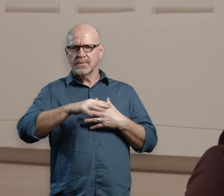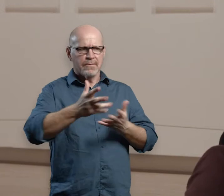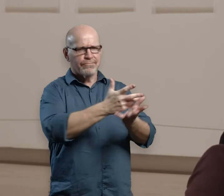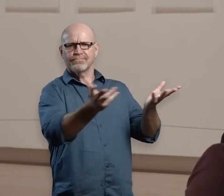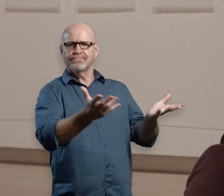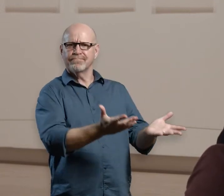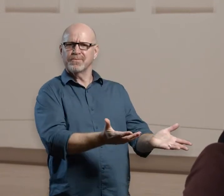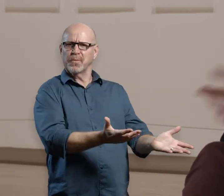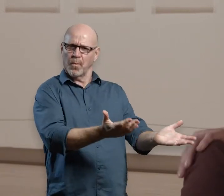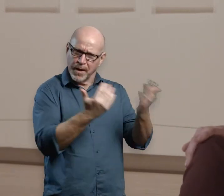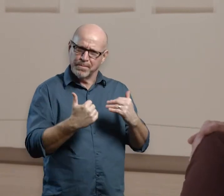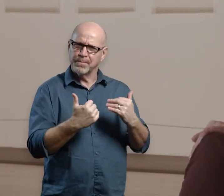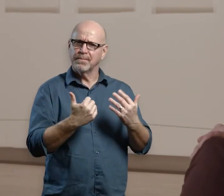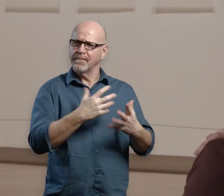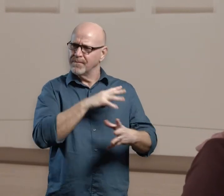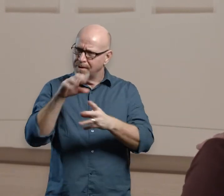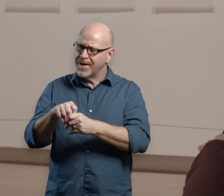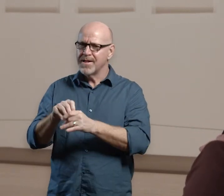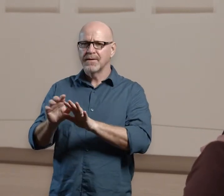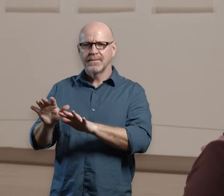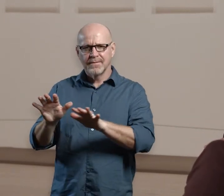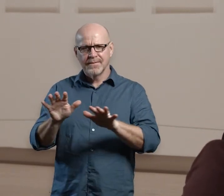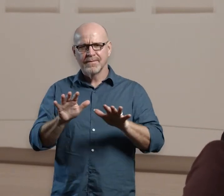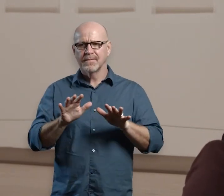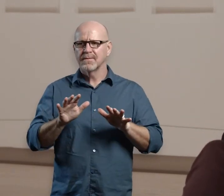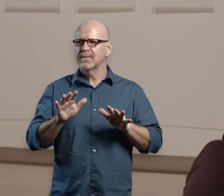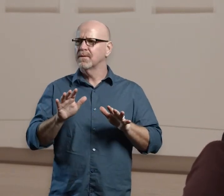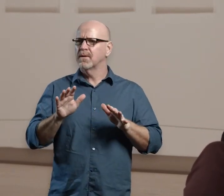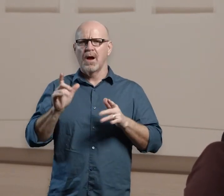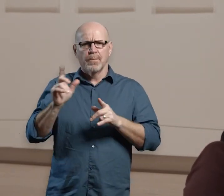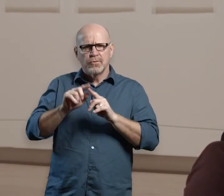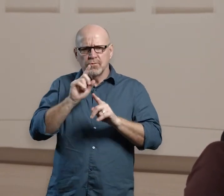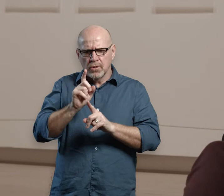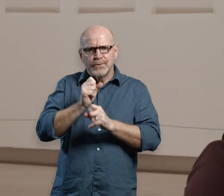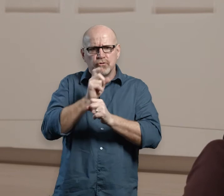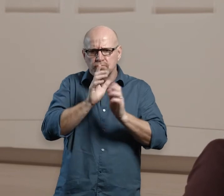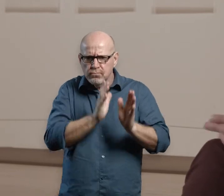to come, we welcome them to come, so we anticipate that they will come.